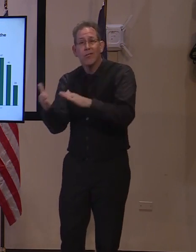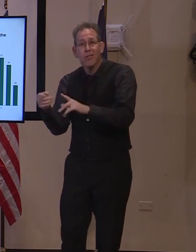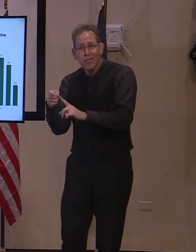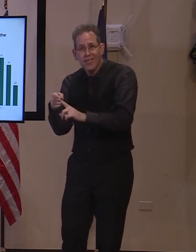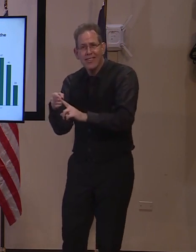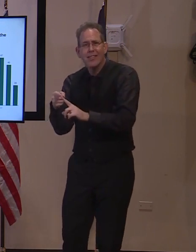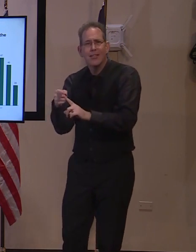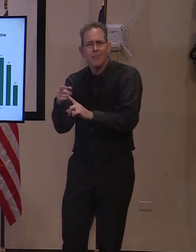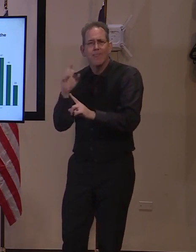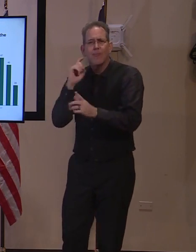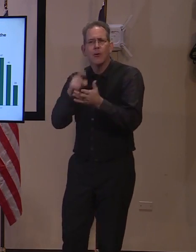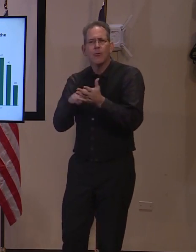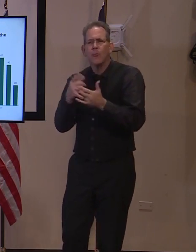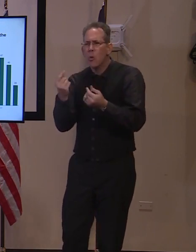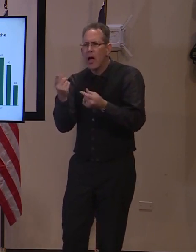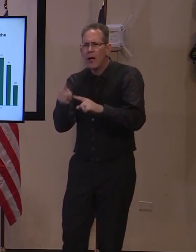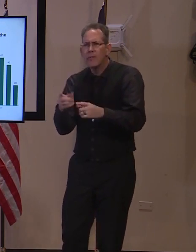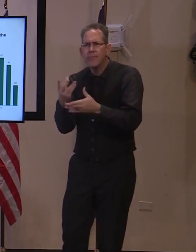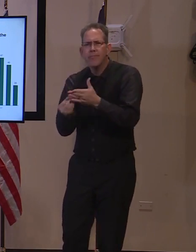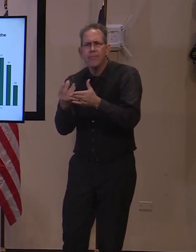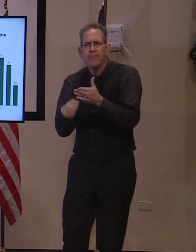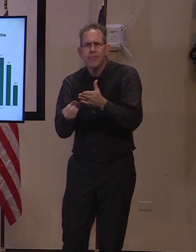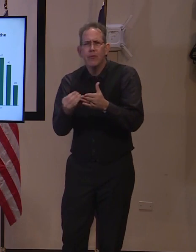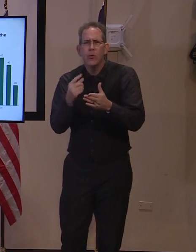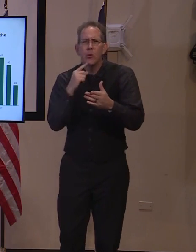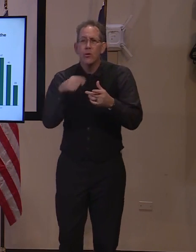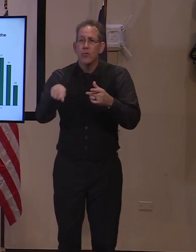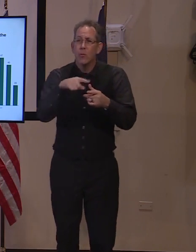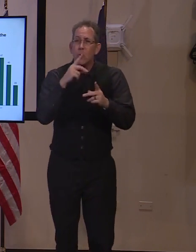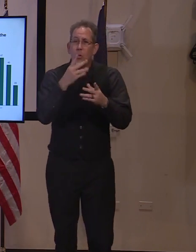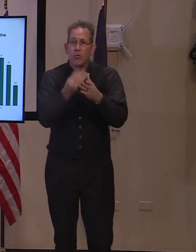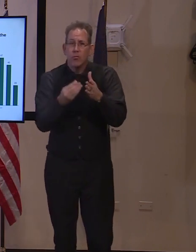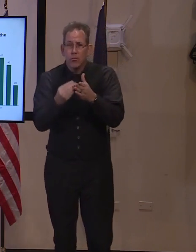of individuals dying. More recently, the number of people dying who are not